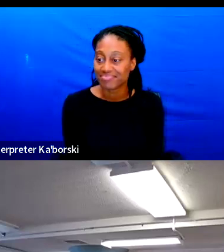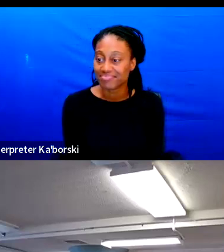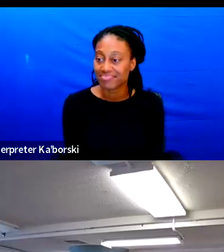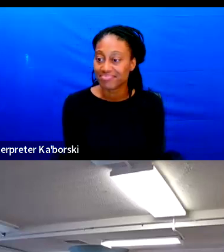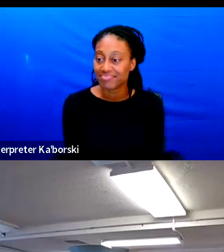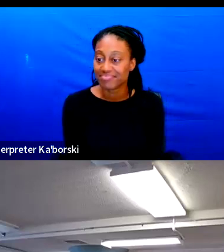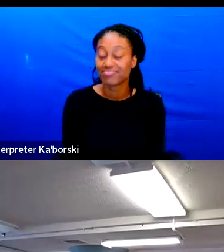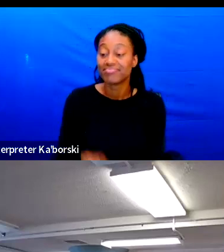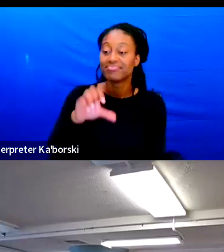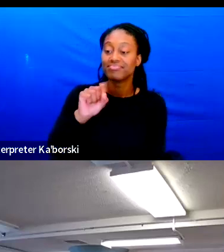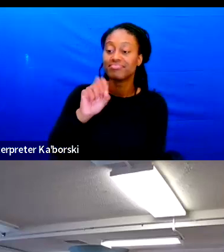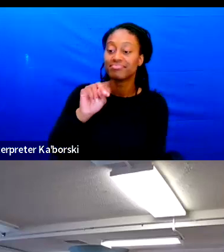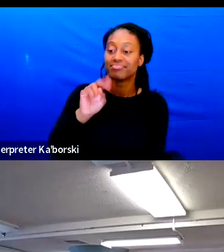Kyle Kleist: Sandra. I see you raised your hand.